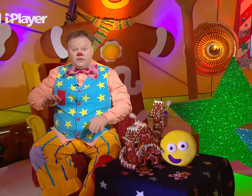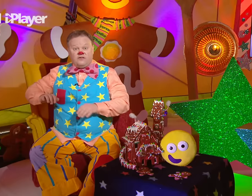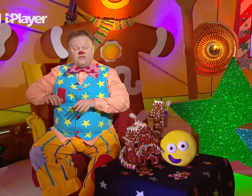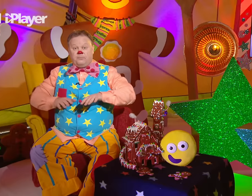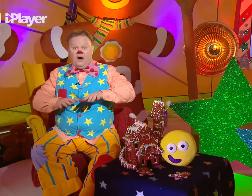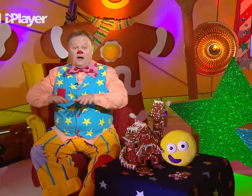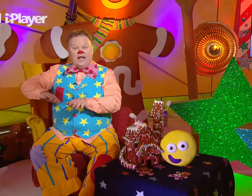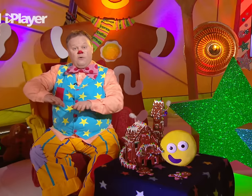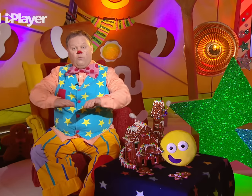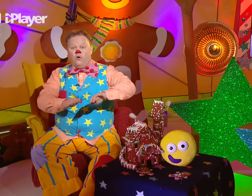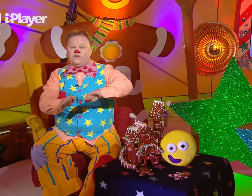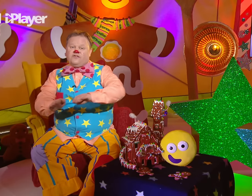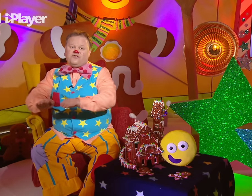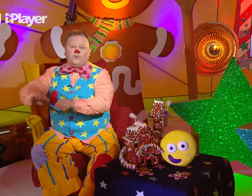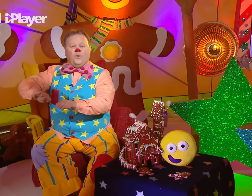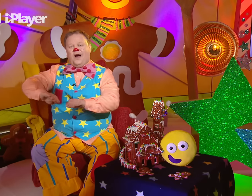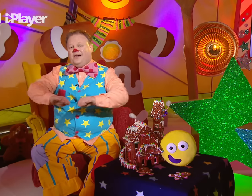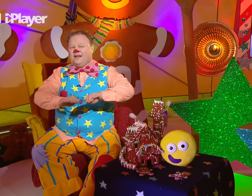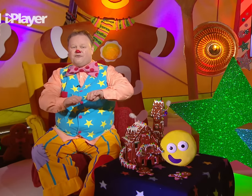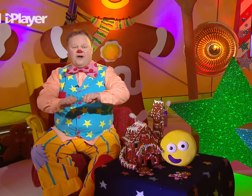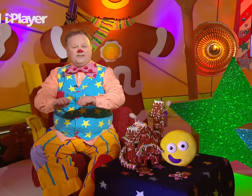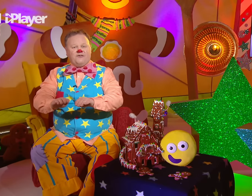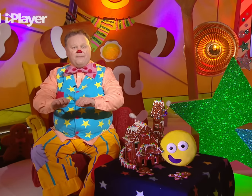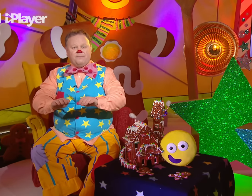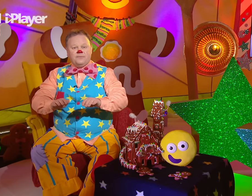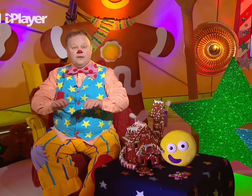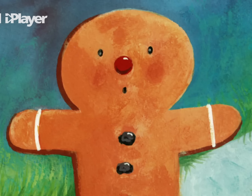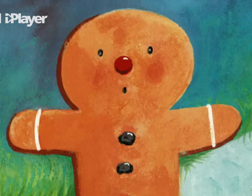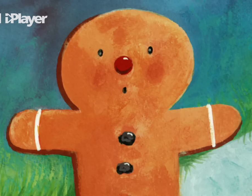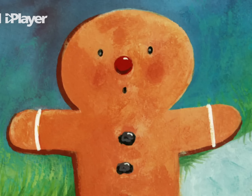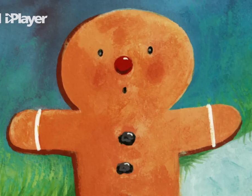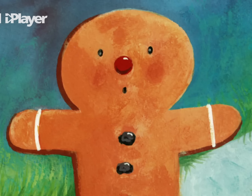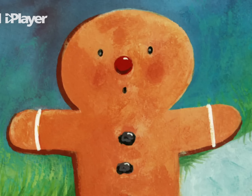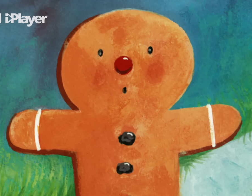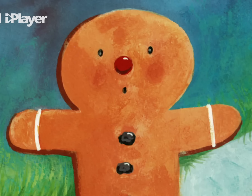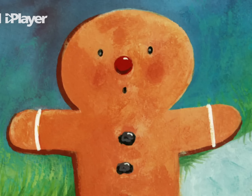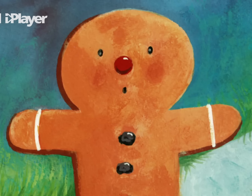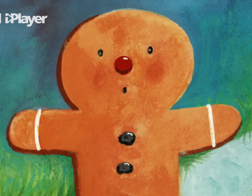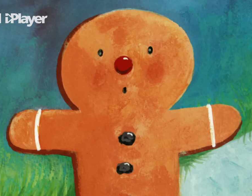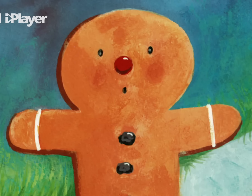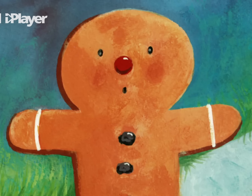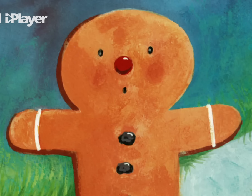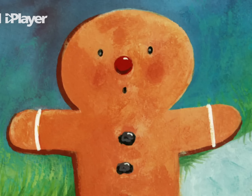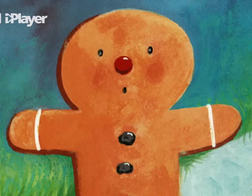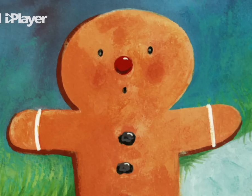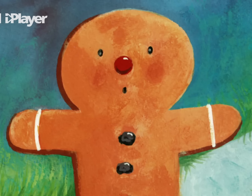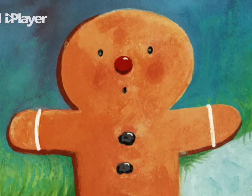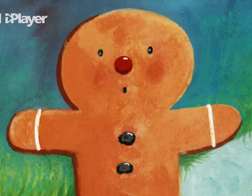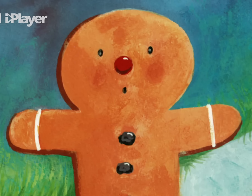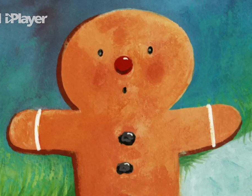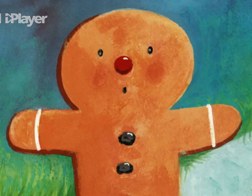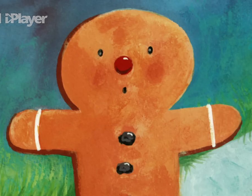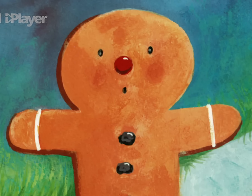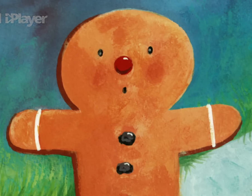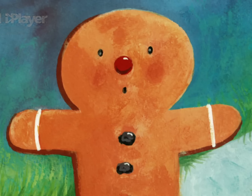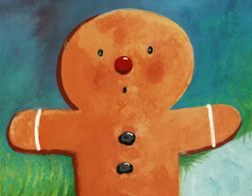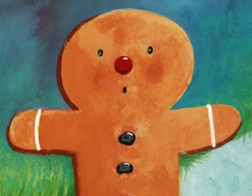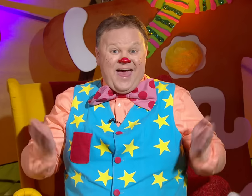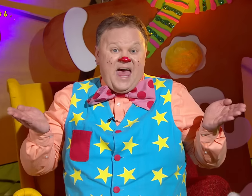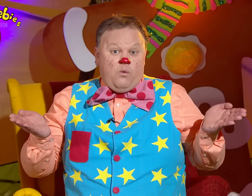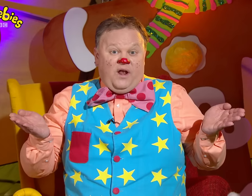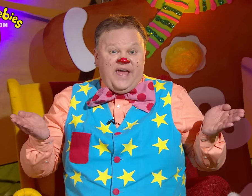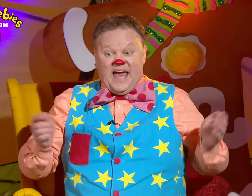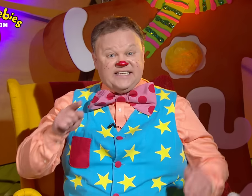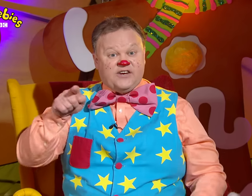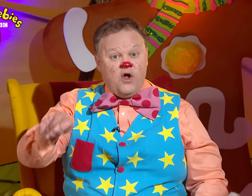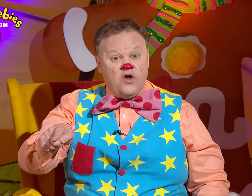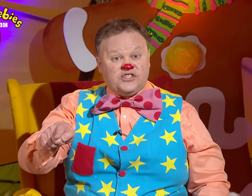the sparkly water swirled in front of him oh no i can't swim he cried how will i get across